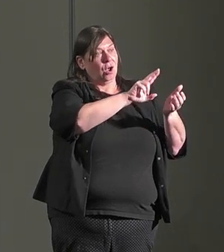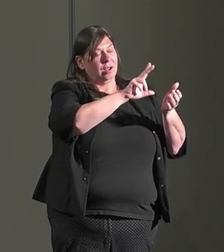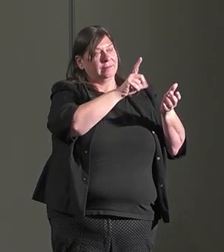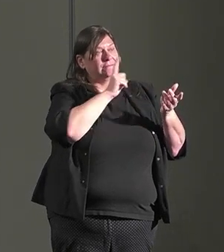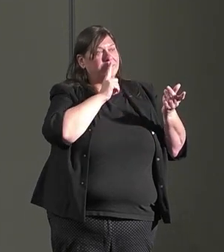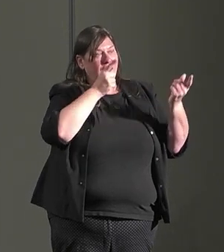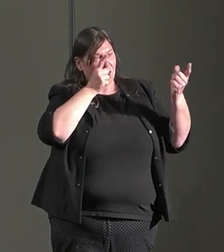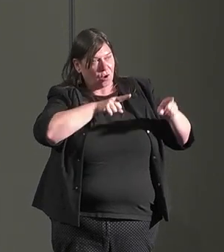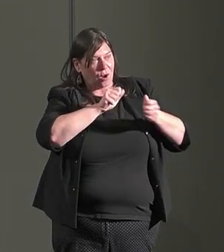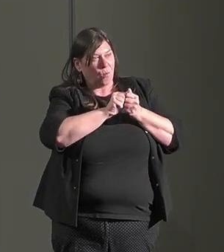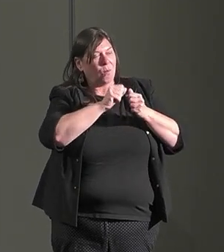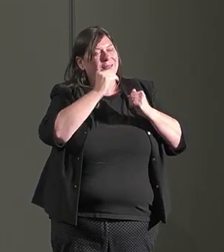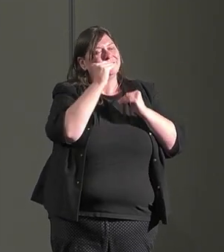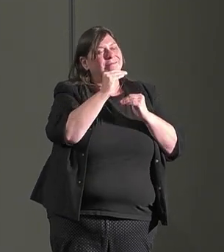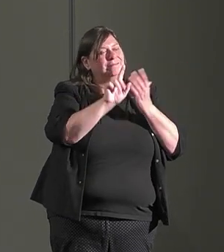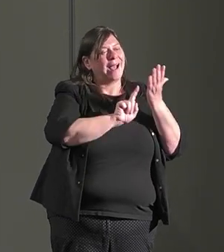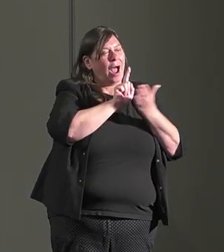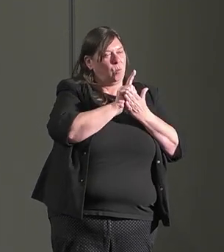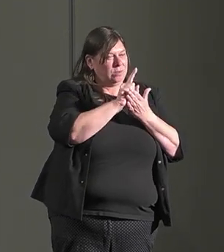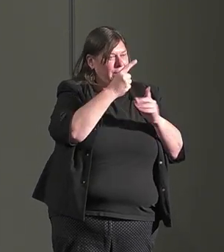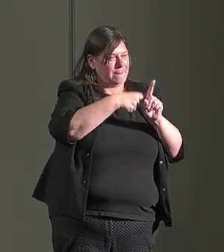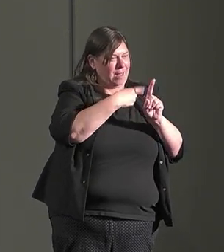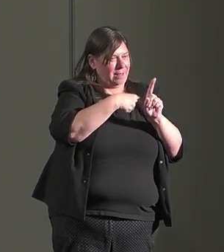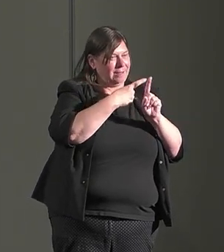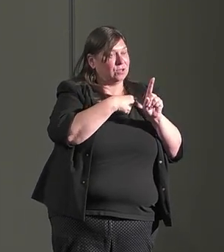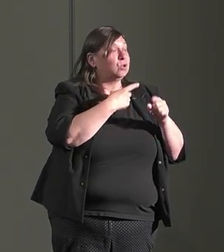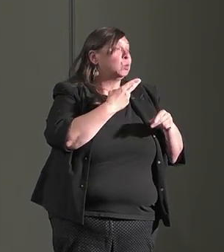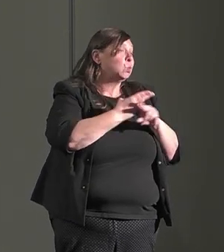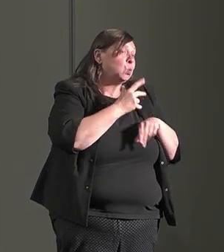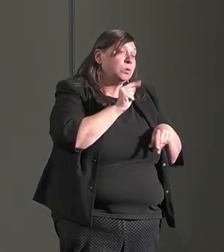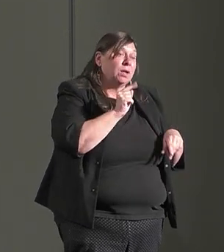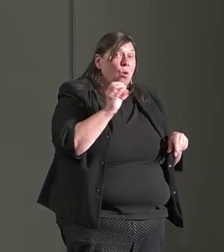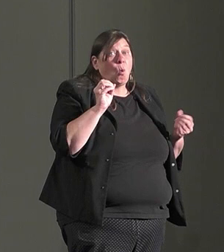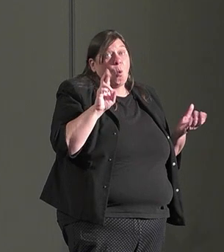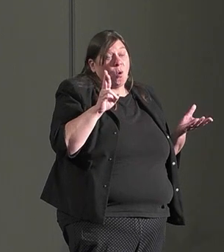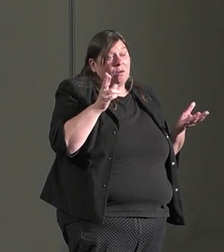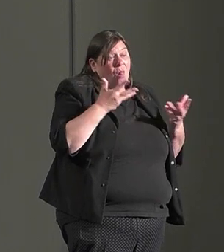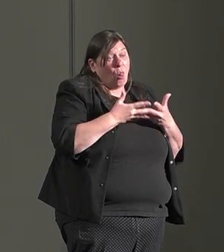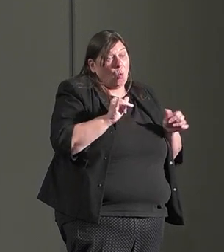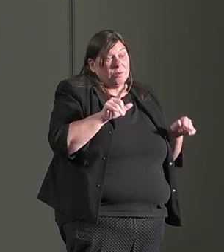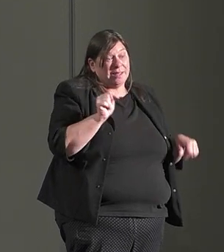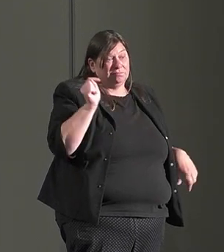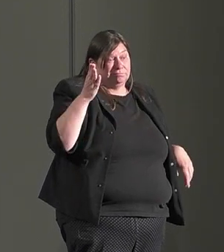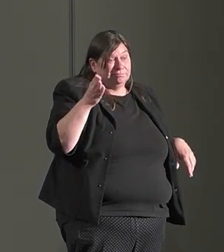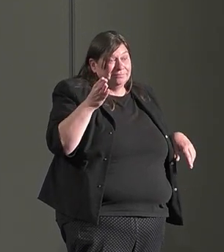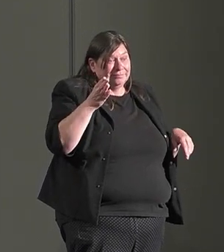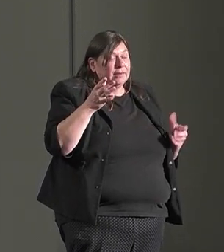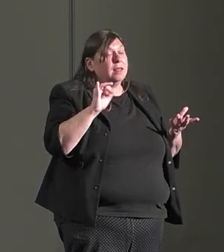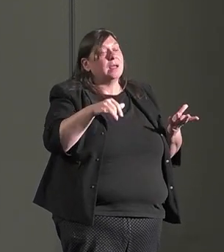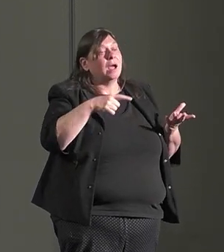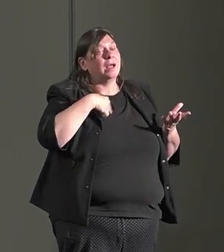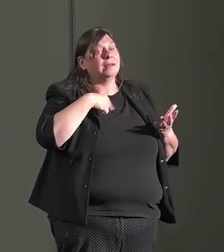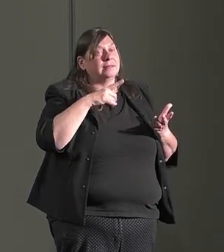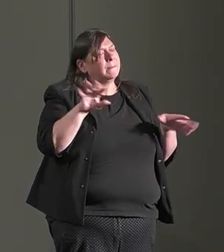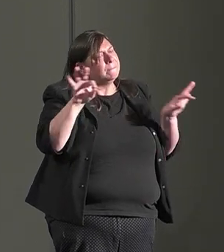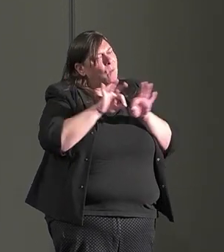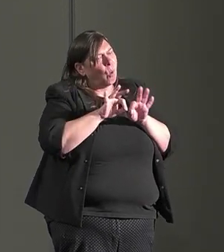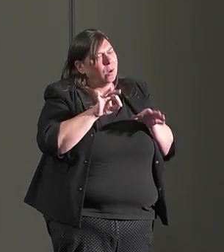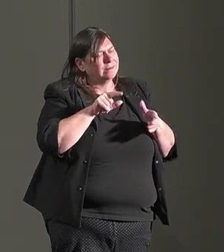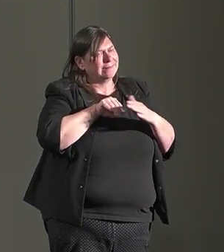of hours per month. It is on a use it or lose it basis. It is important that accessibility